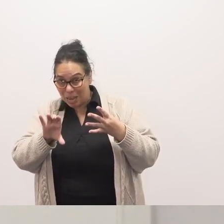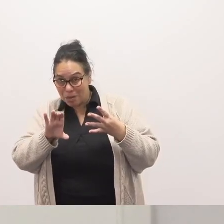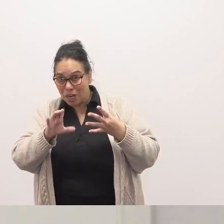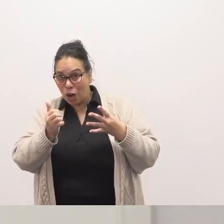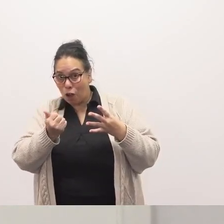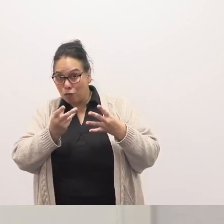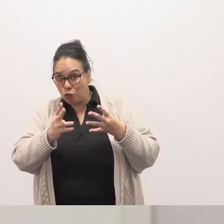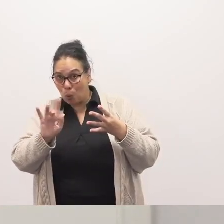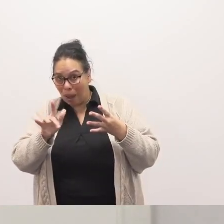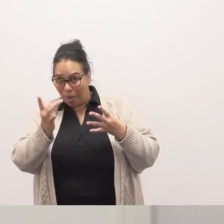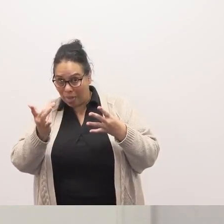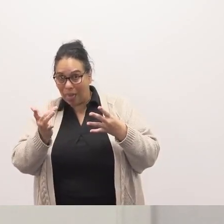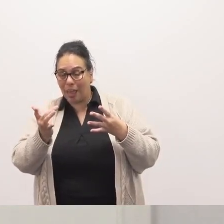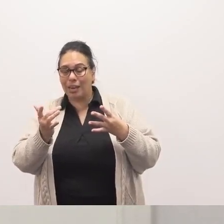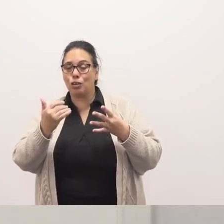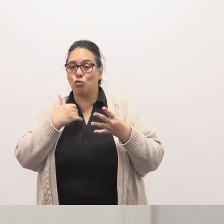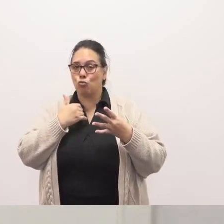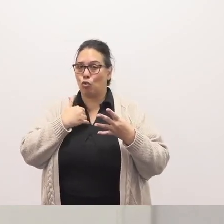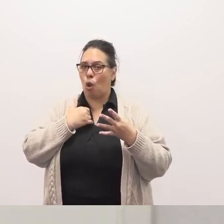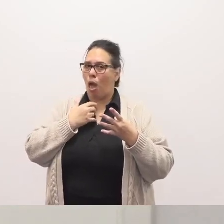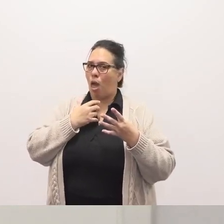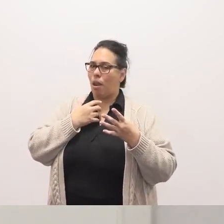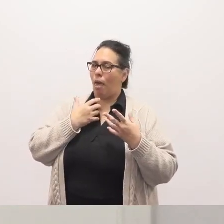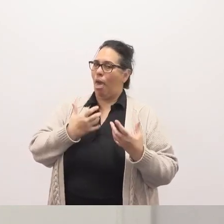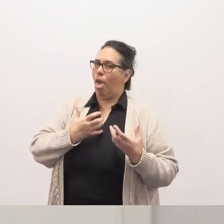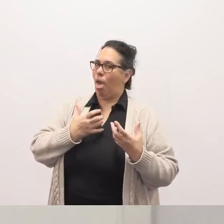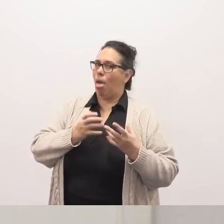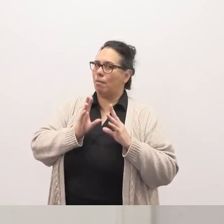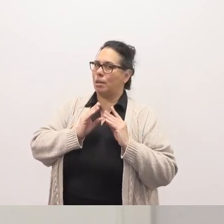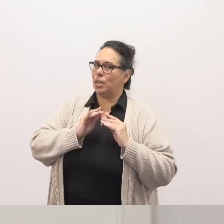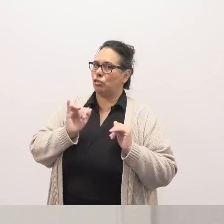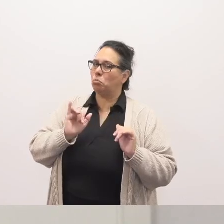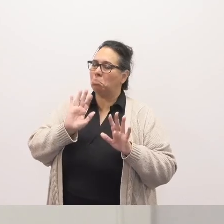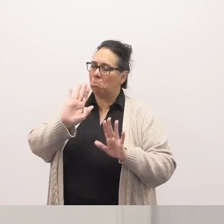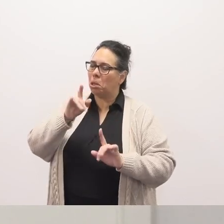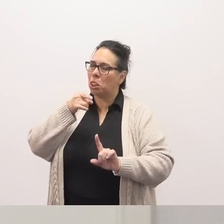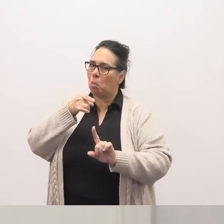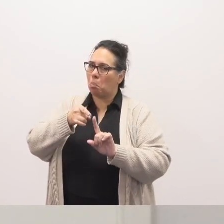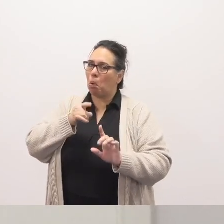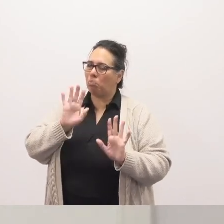you also had additional meetings. But point well taken. Something that Mrs. Craighead and I can talk about.